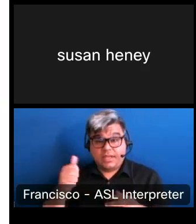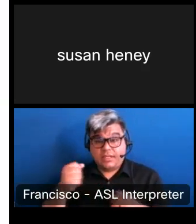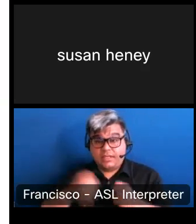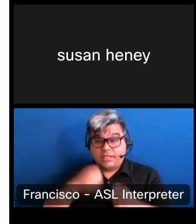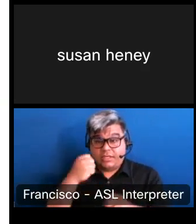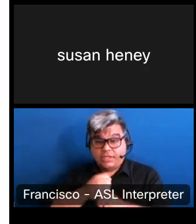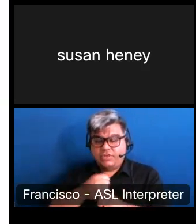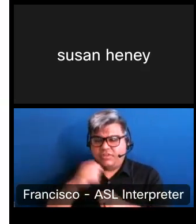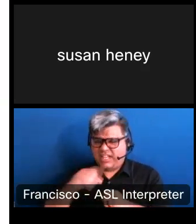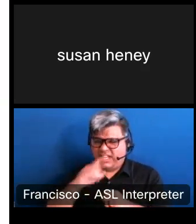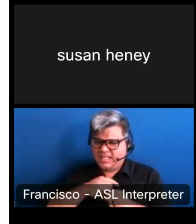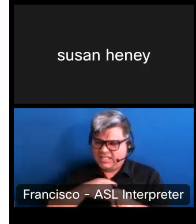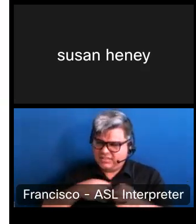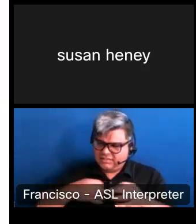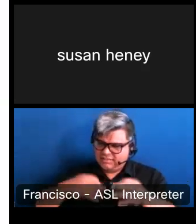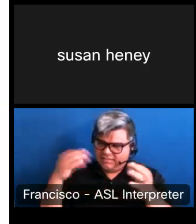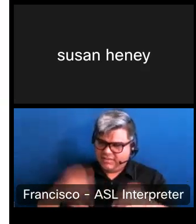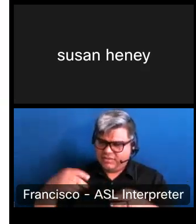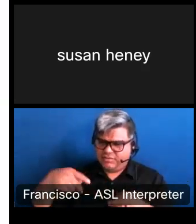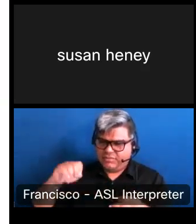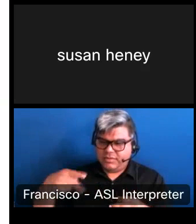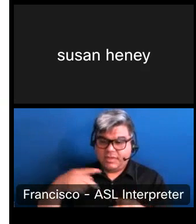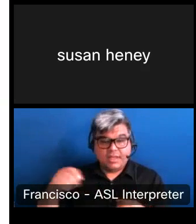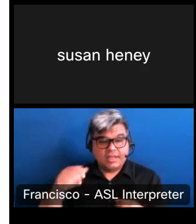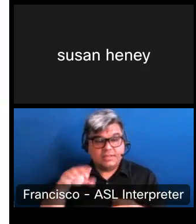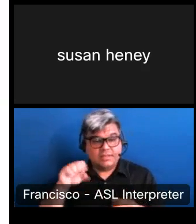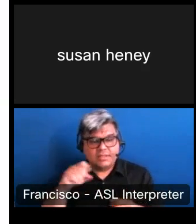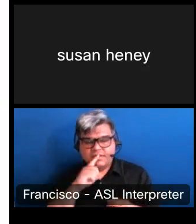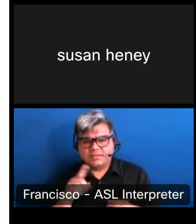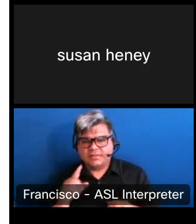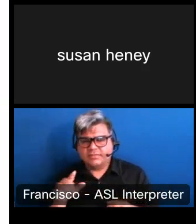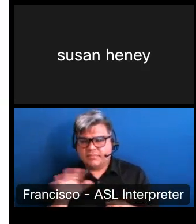population count, and the ACS are about the characteristics of the population.